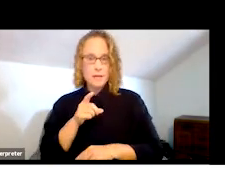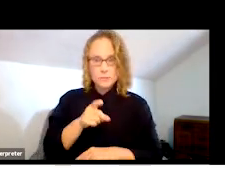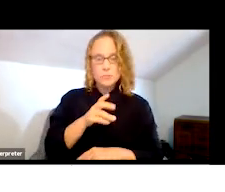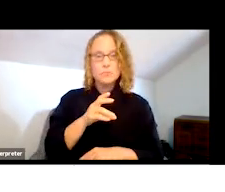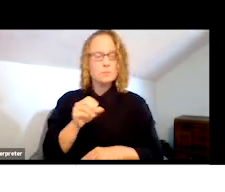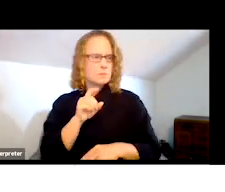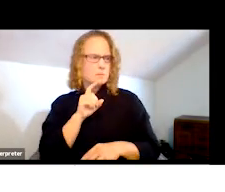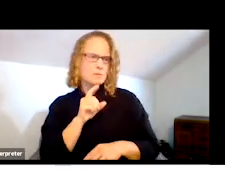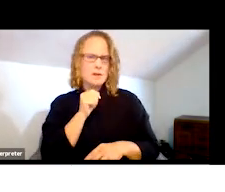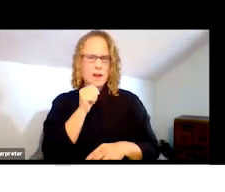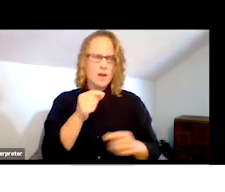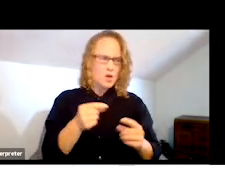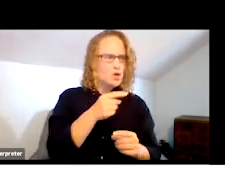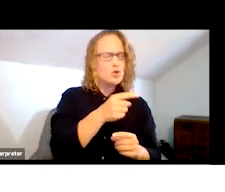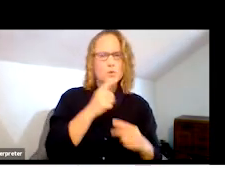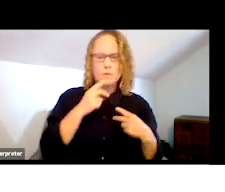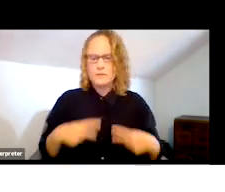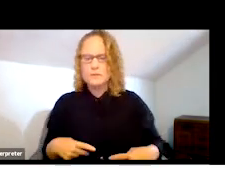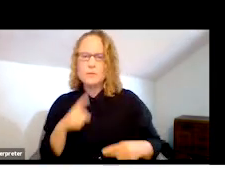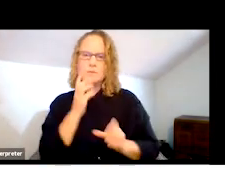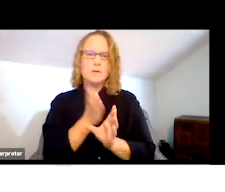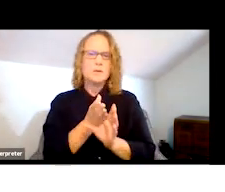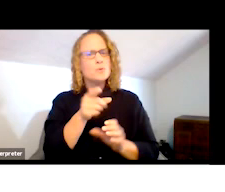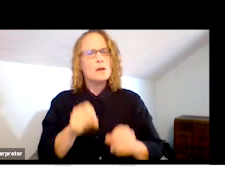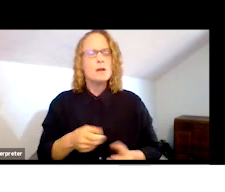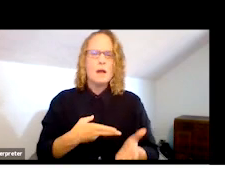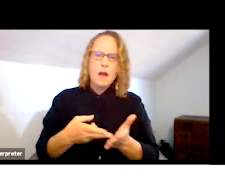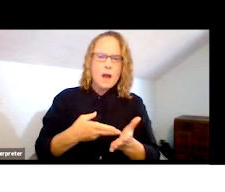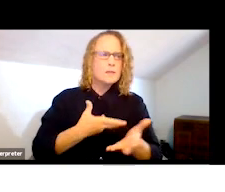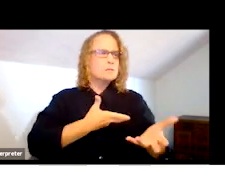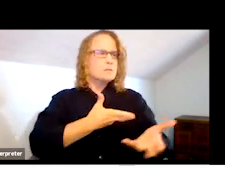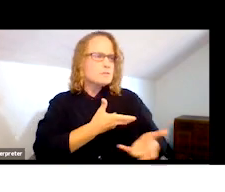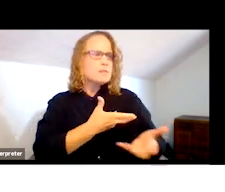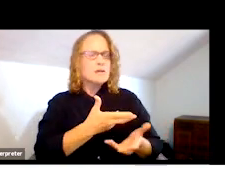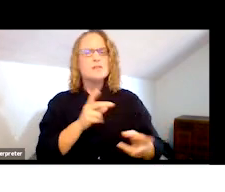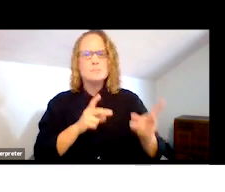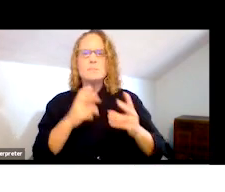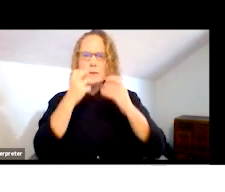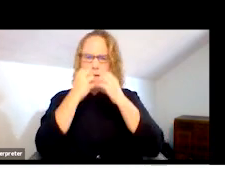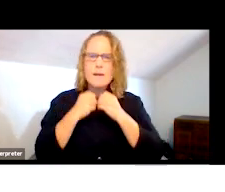to keep yourself out of harm's way, that you are going to be able to be in a situation